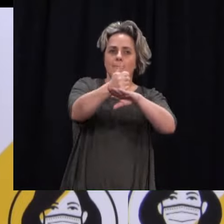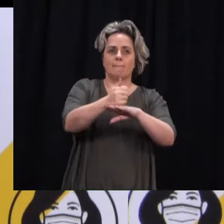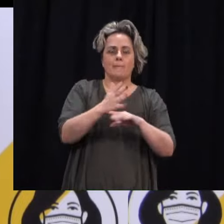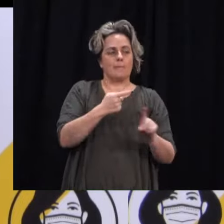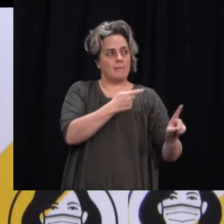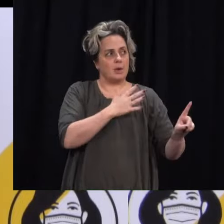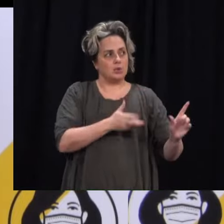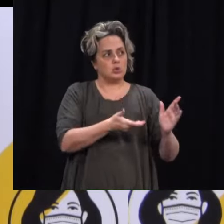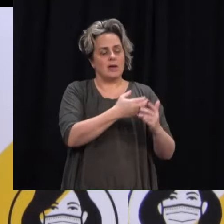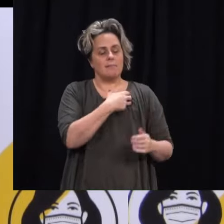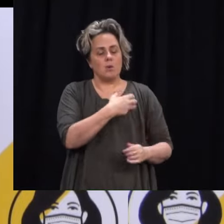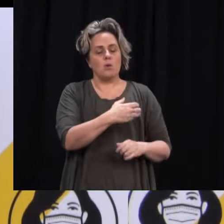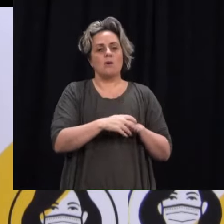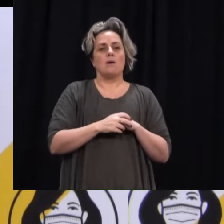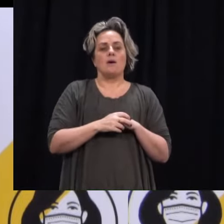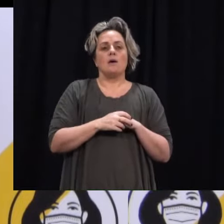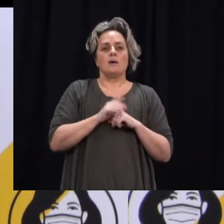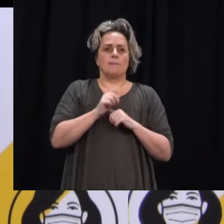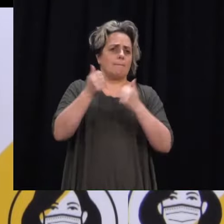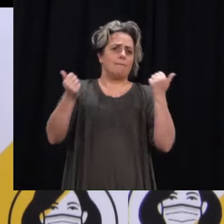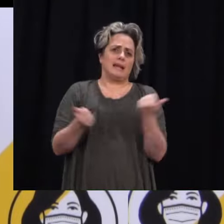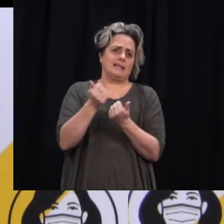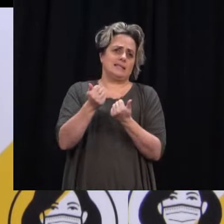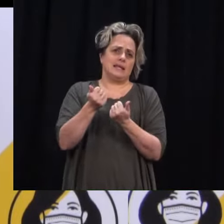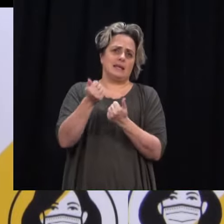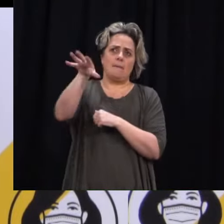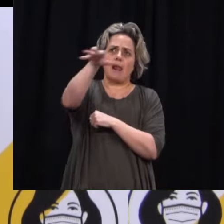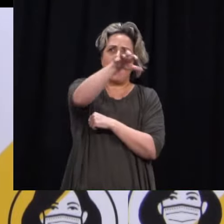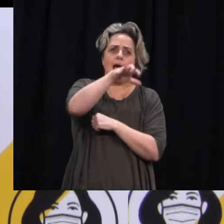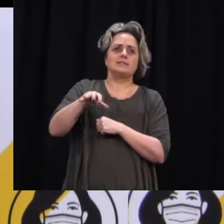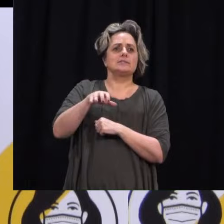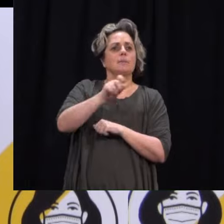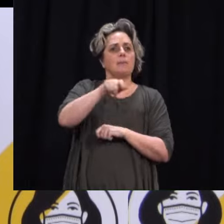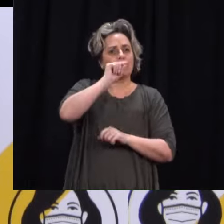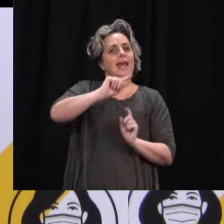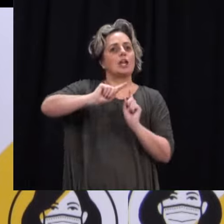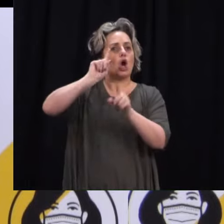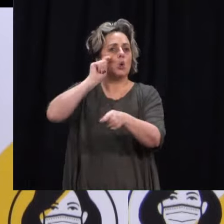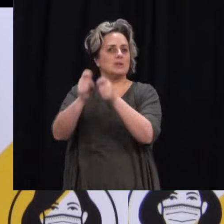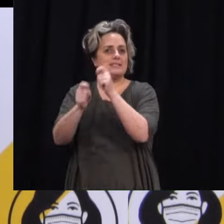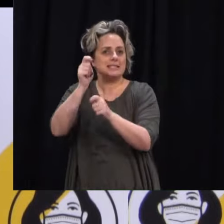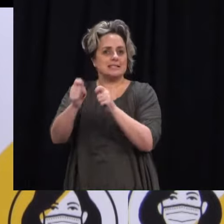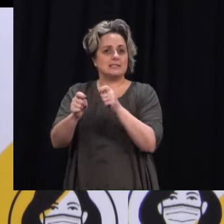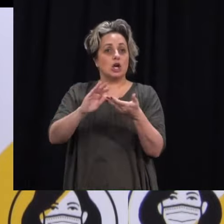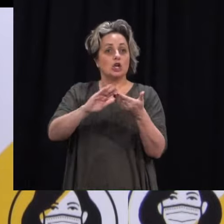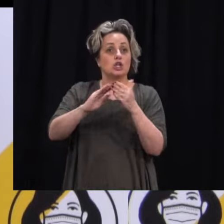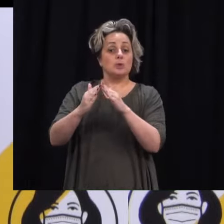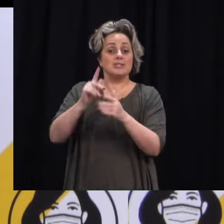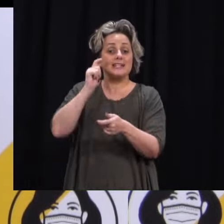Clearly significant additional testing capacity has been put on in the Auckland